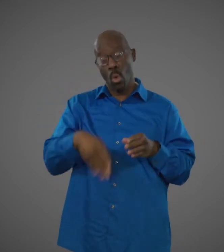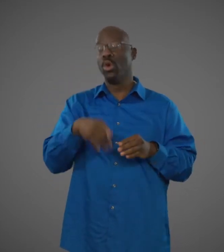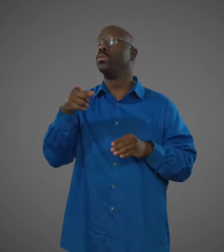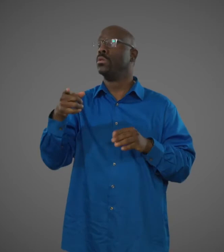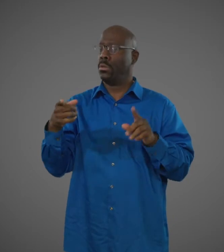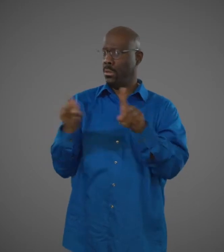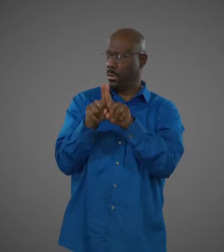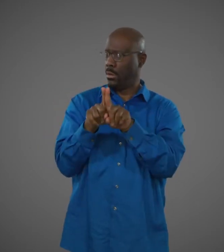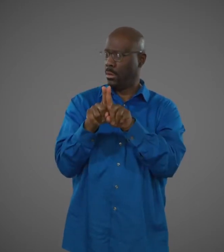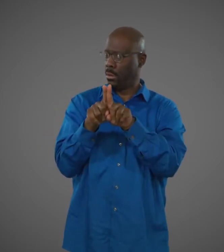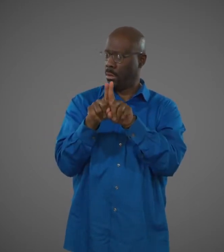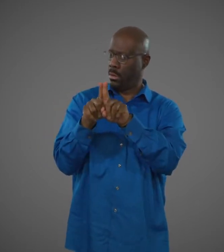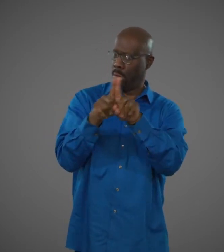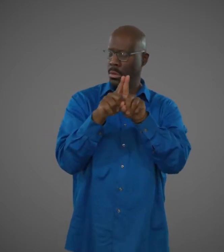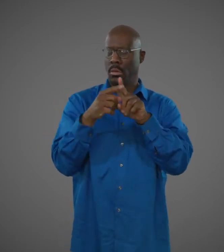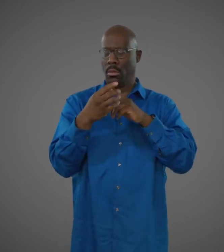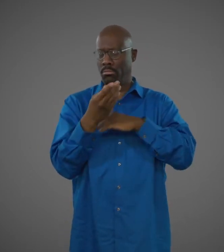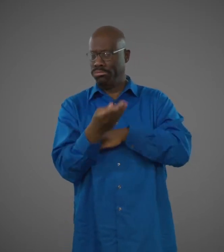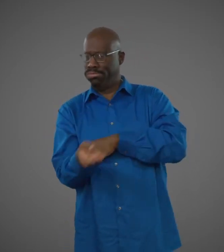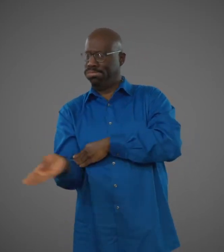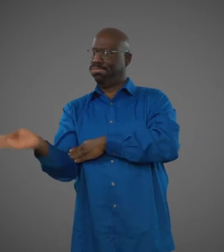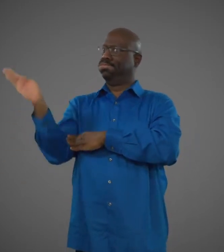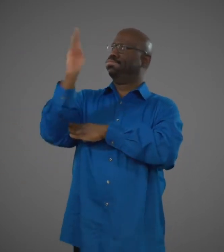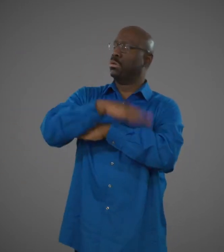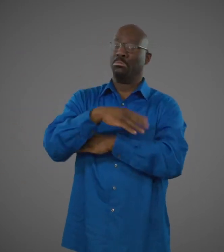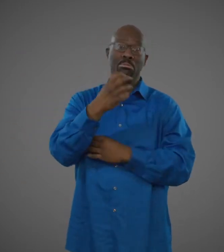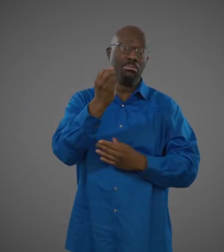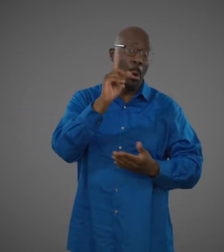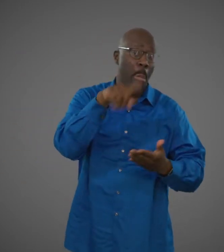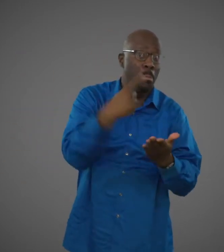that you must always have someone with you for up to a day after the injury, to make sure you are alright.